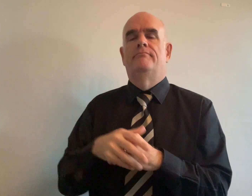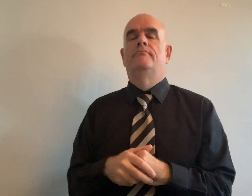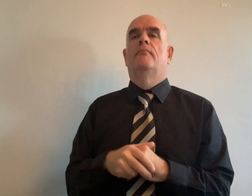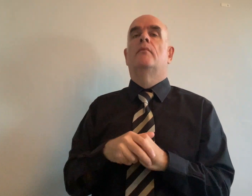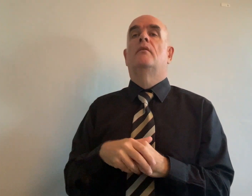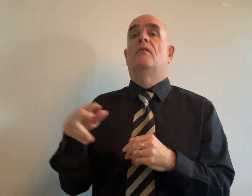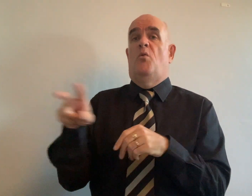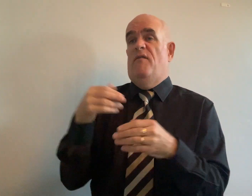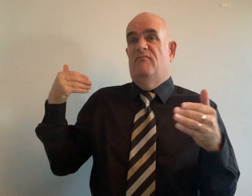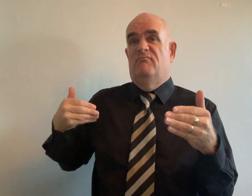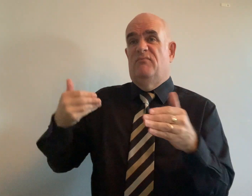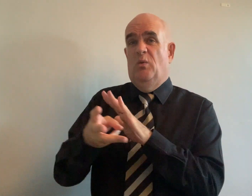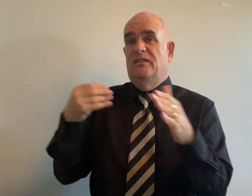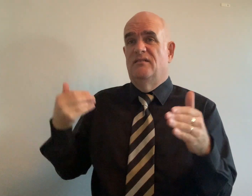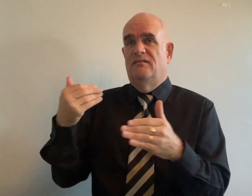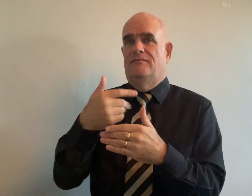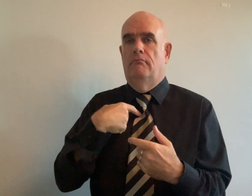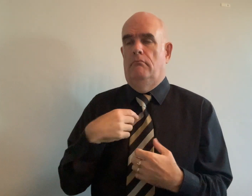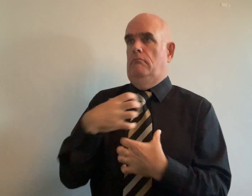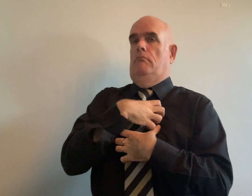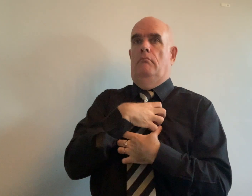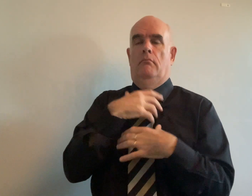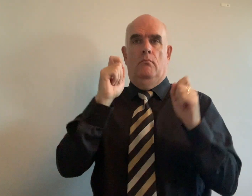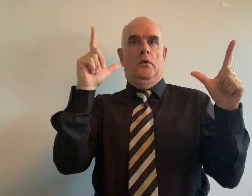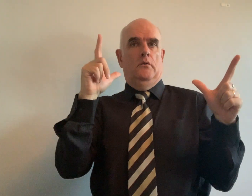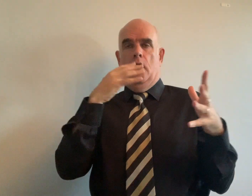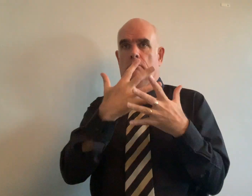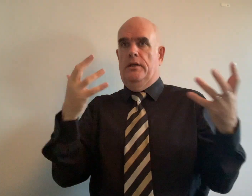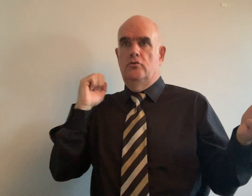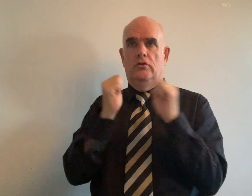There is an uncertainty, anxiety and fear to be overcome as the coronavirus takes hold